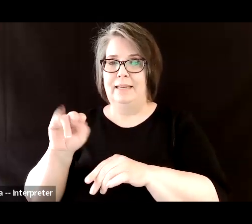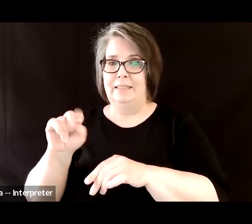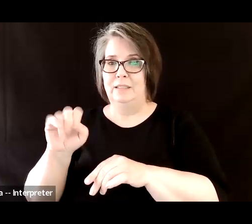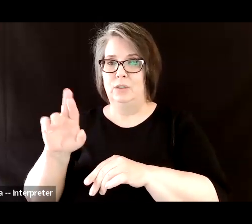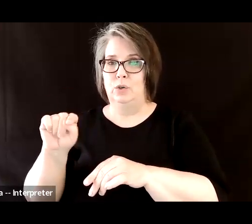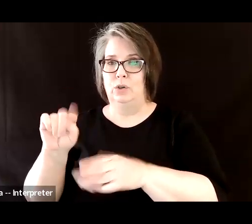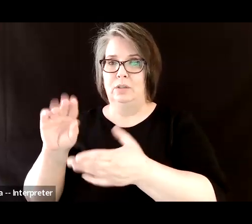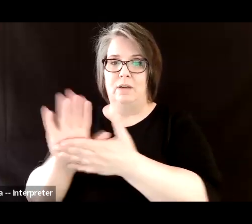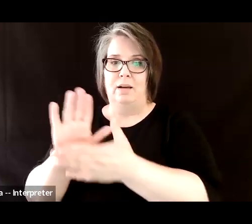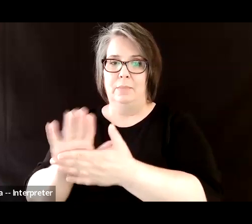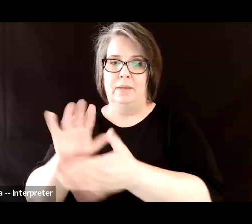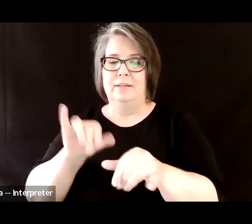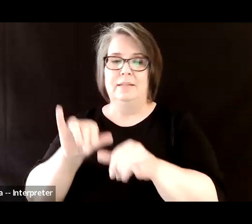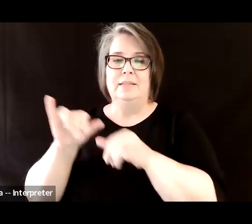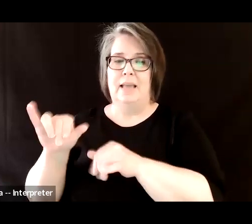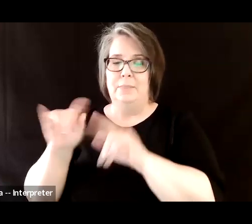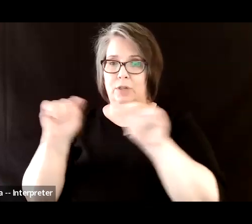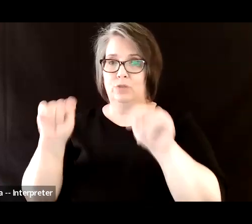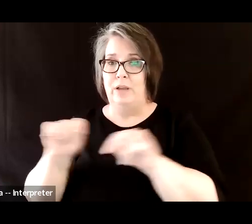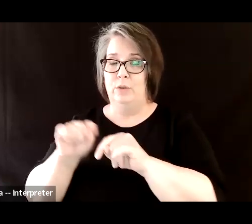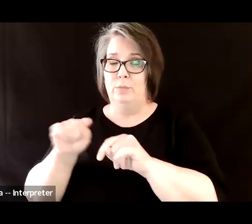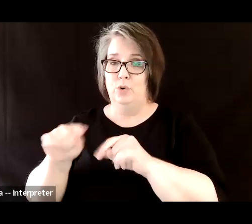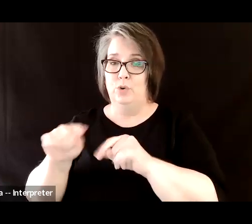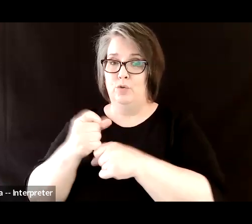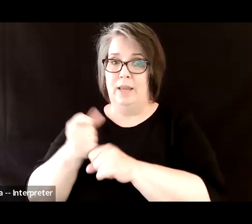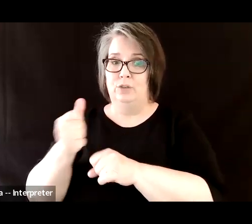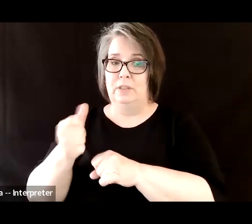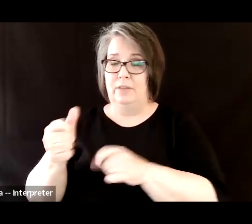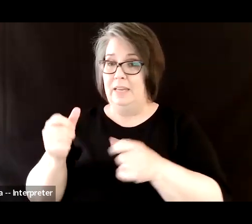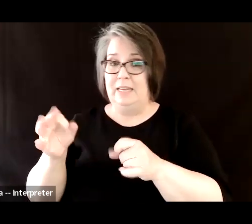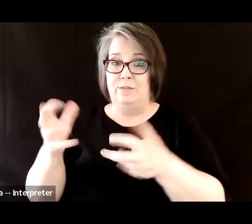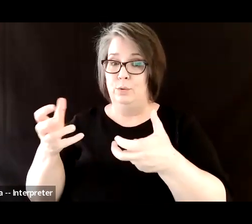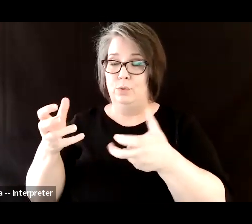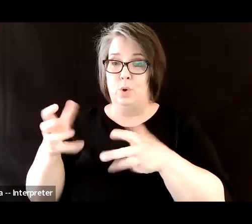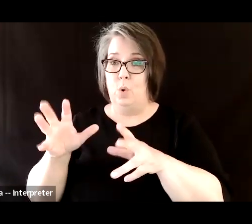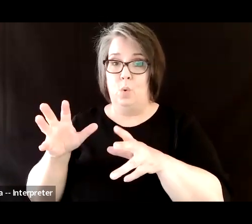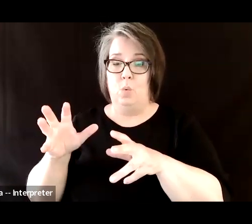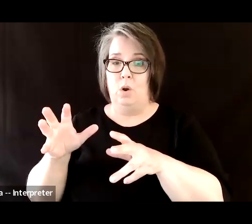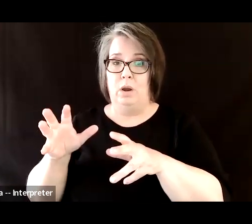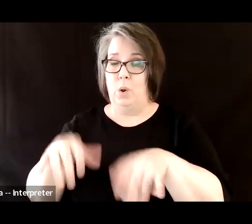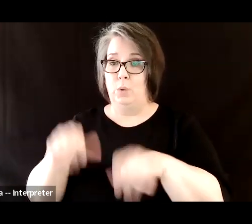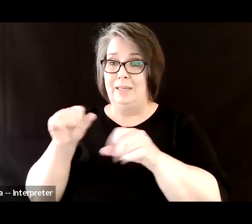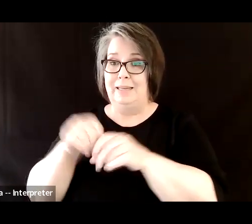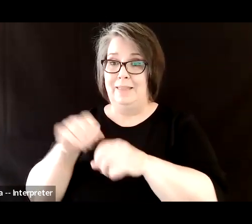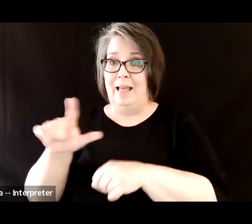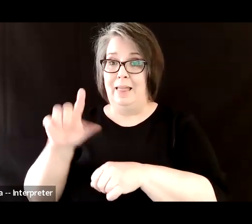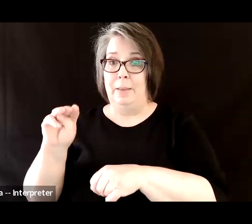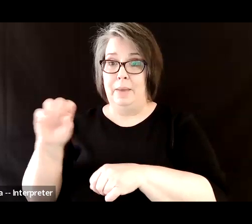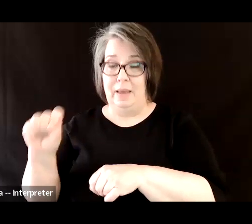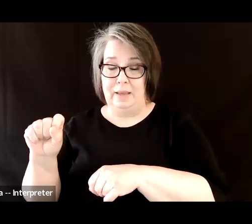Same as you would for a transcript you've created yourself. If you don't want to hosted within the LMS, you could link it to a document on one drive,